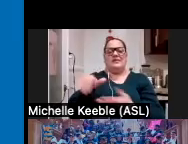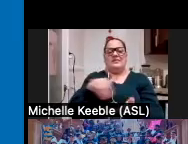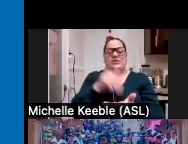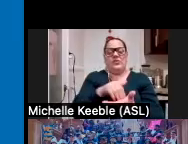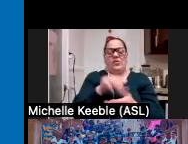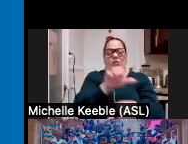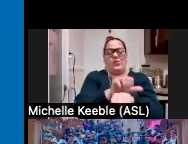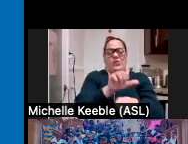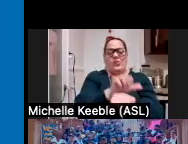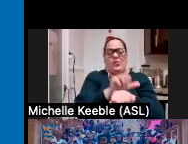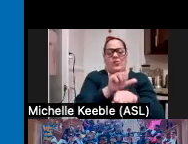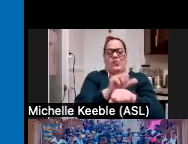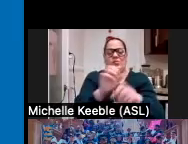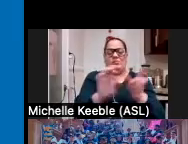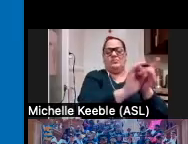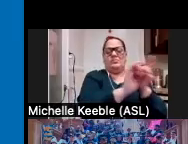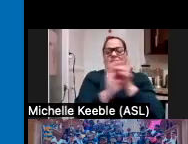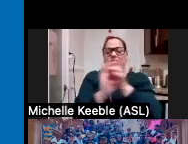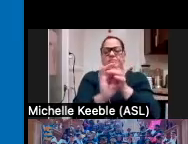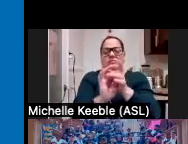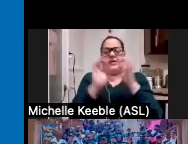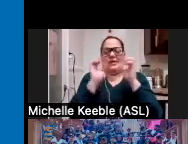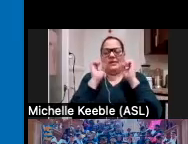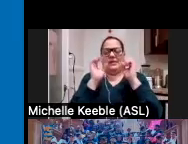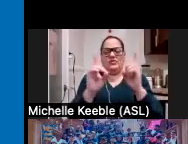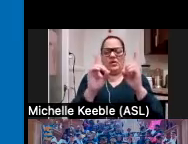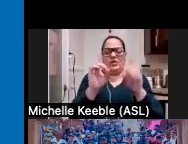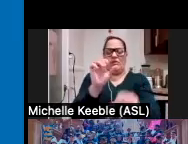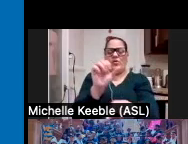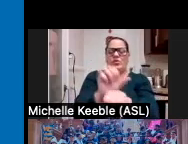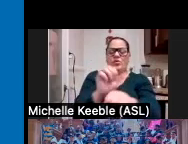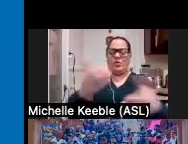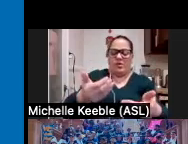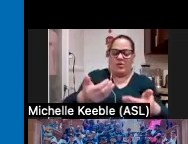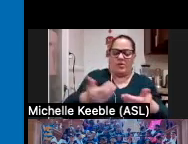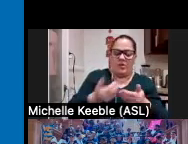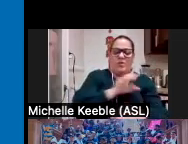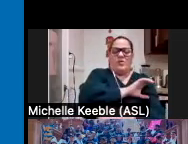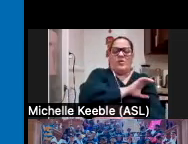organizations that educate, employ, and empower people with disabilities and their